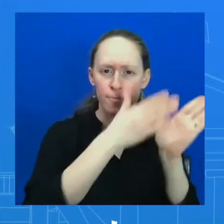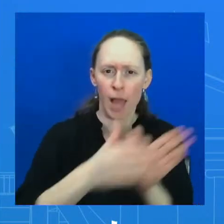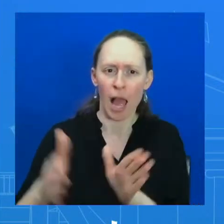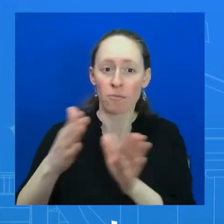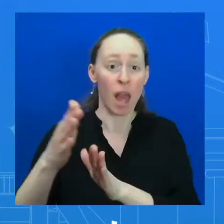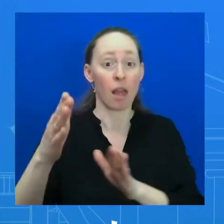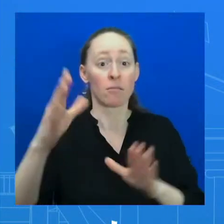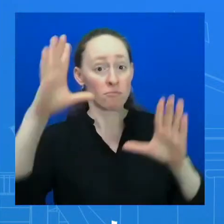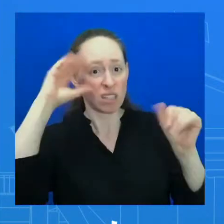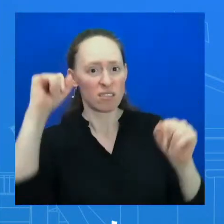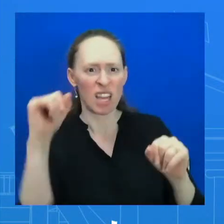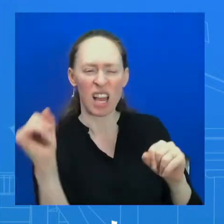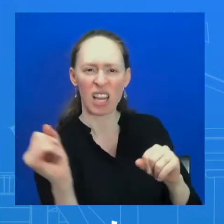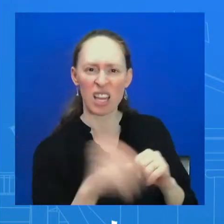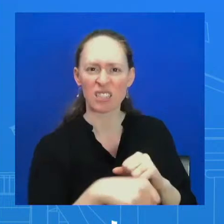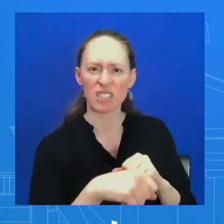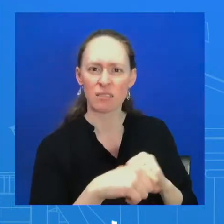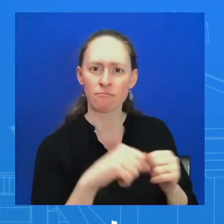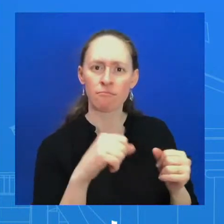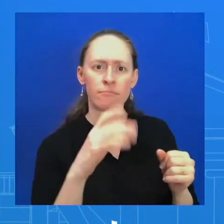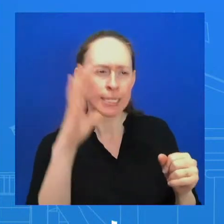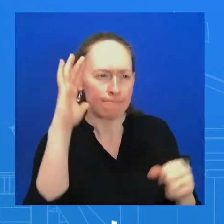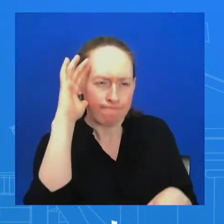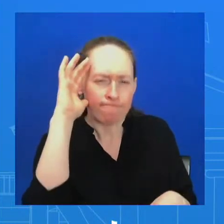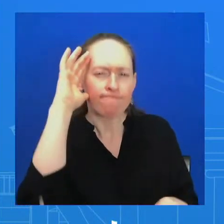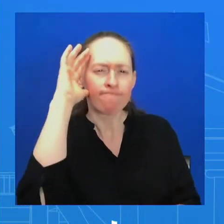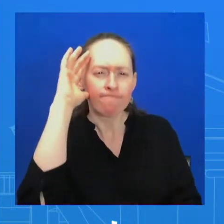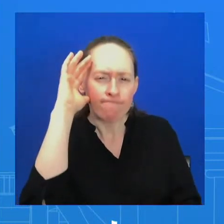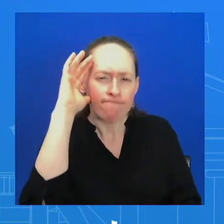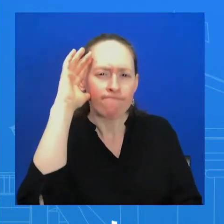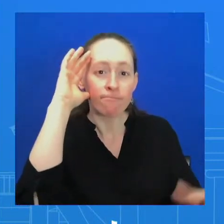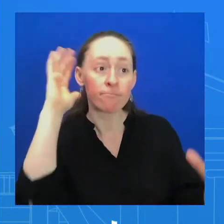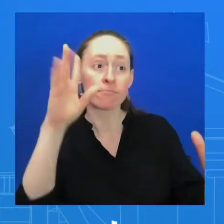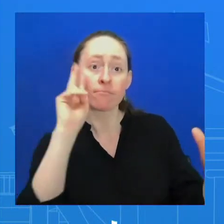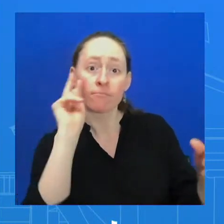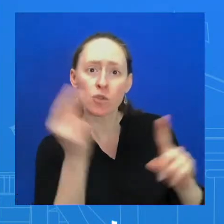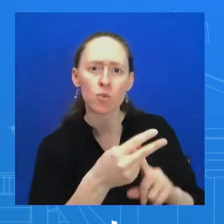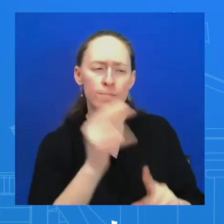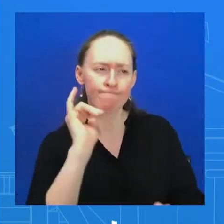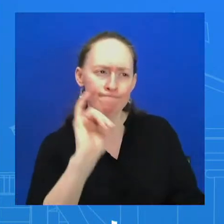what they see, how painful it has been for them. So, I think that's important as well.